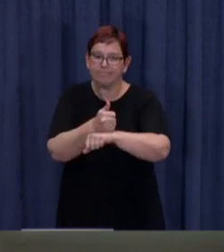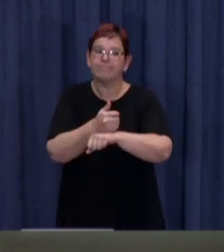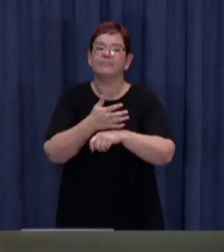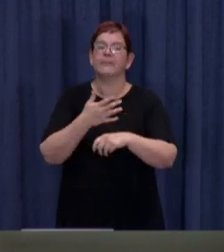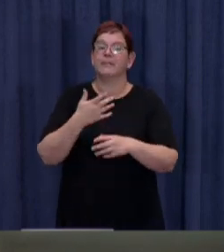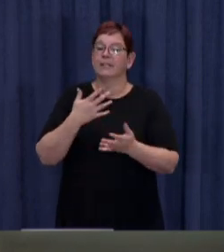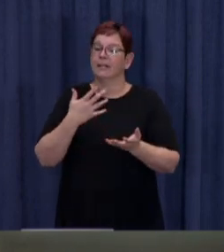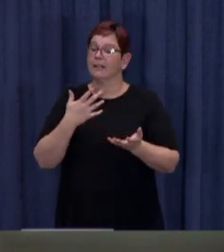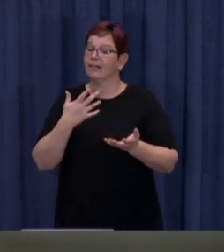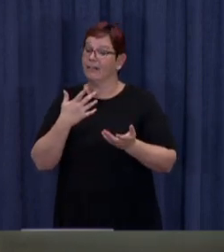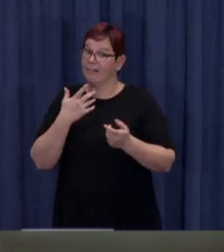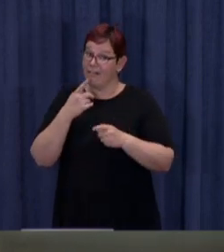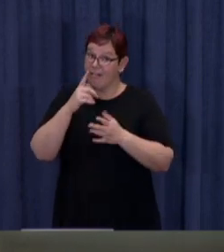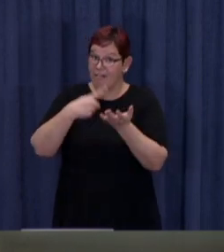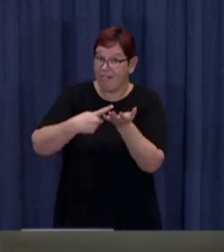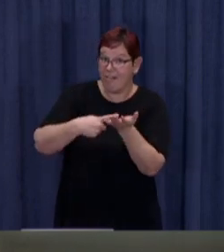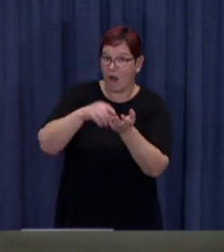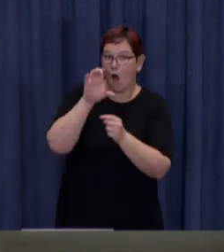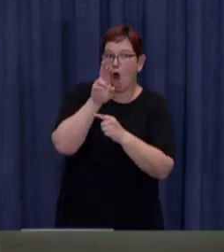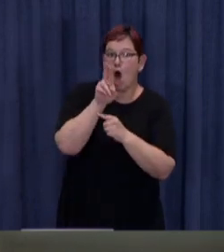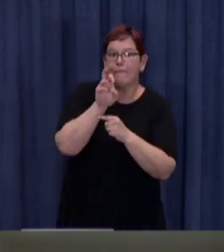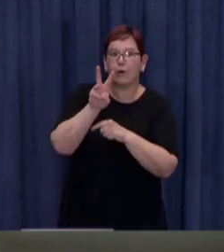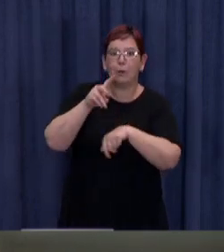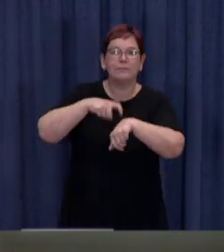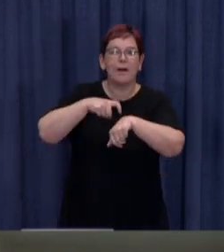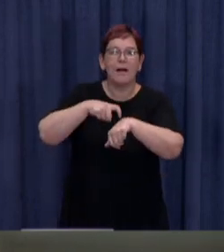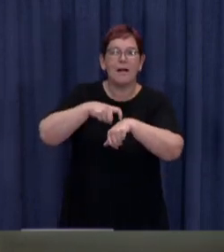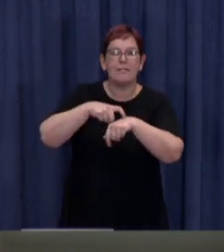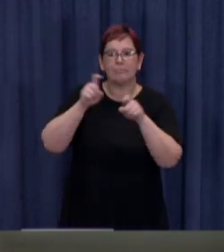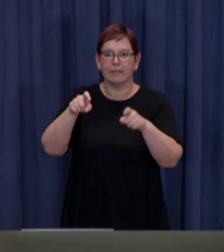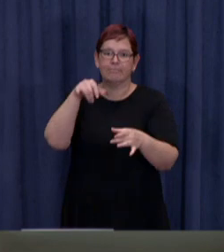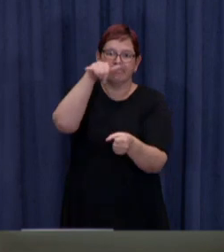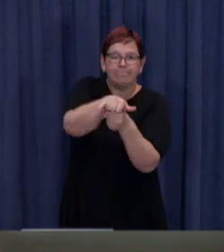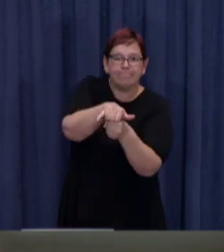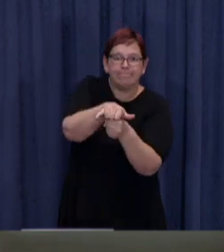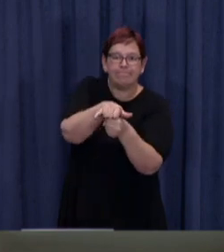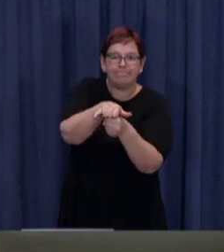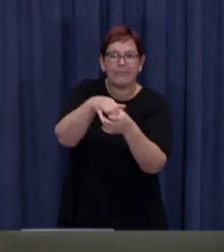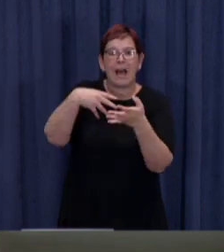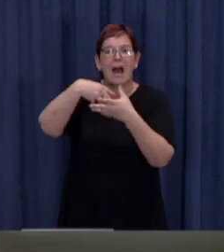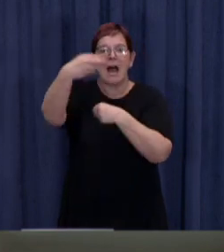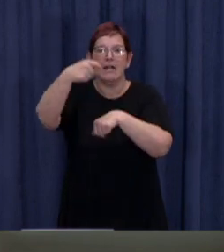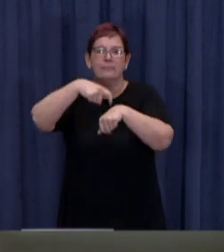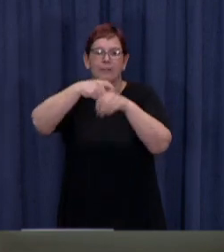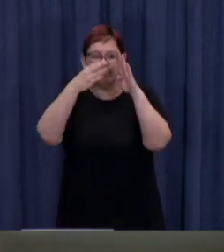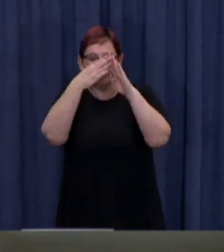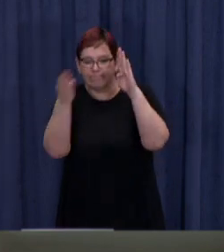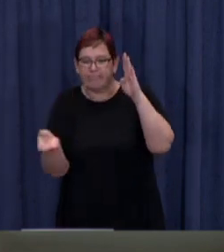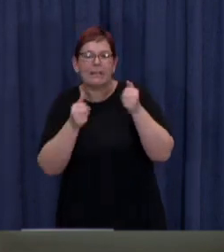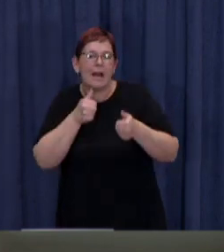been given terms of staying home and minimizing trips outside the home for any purpose including shopping and otherwise